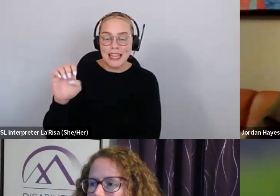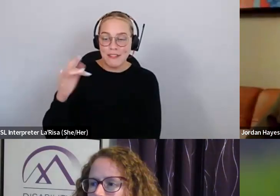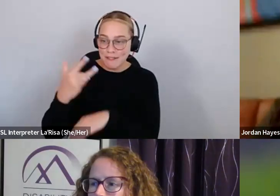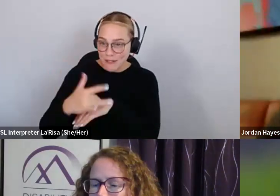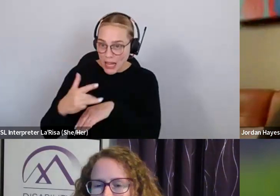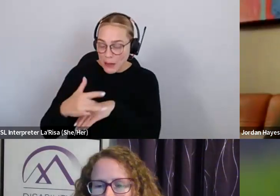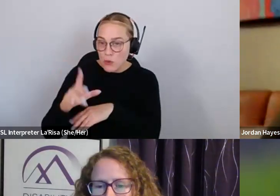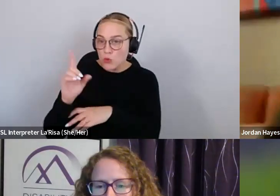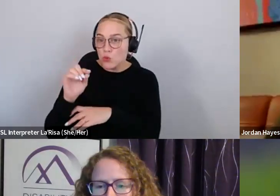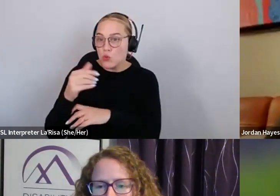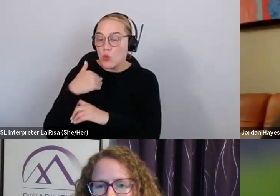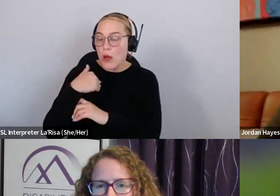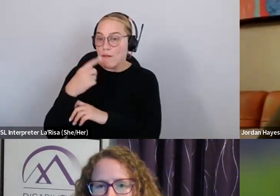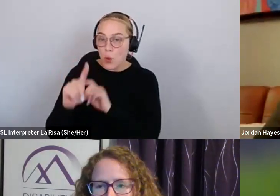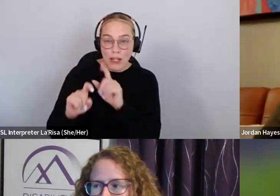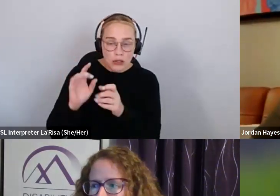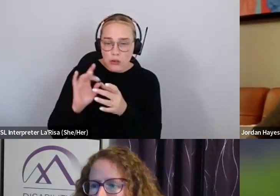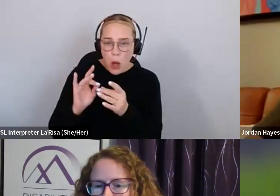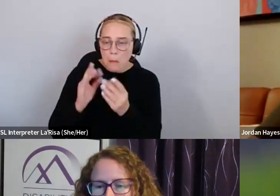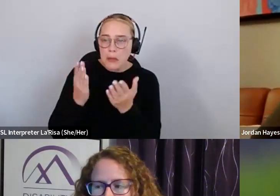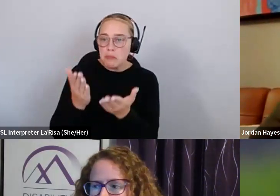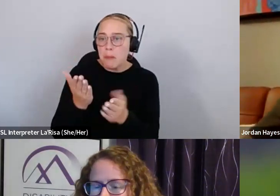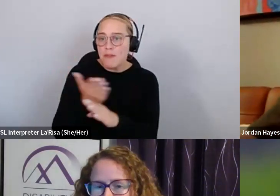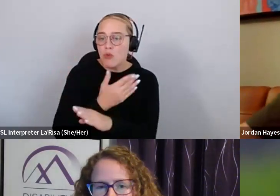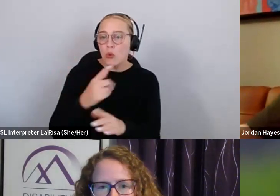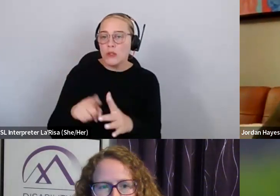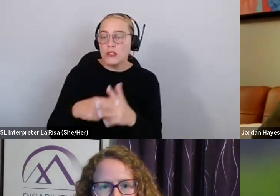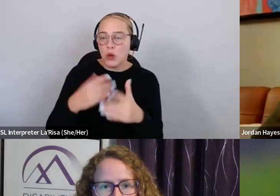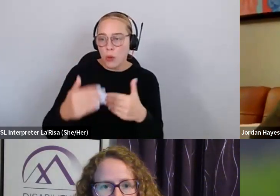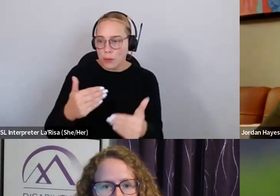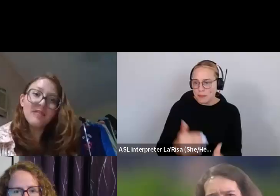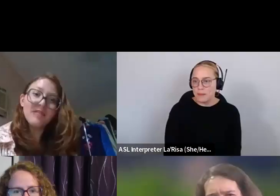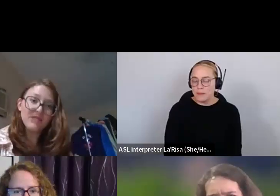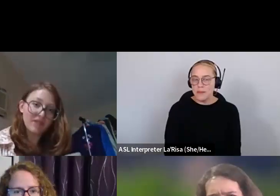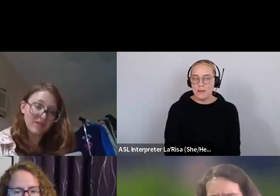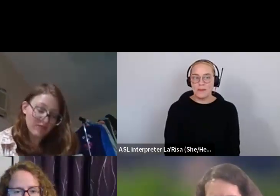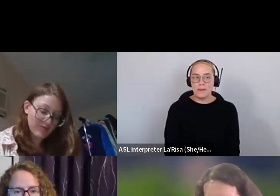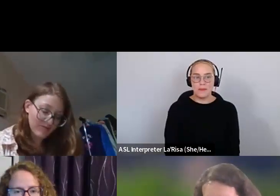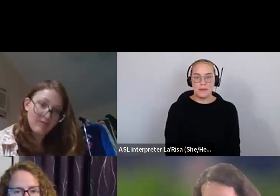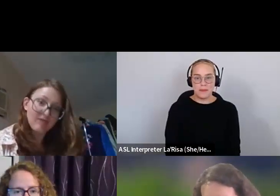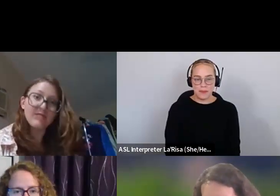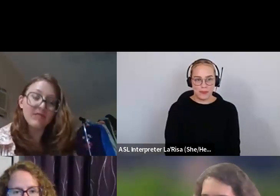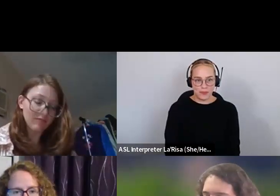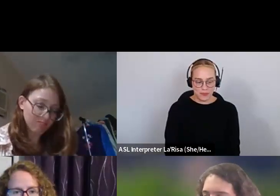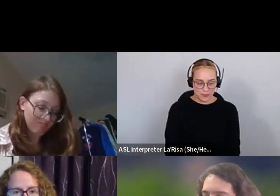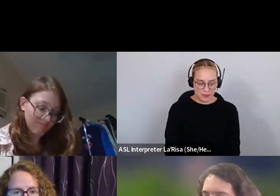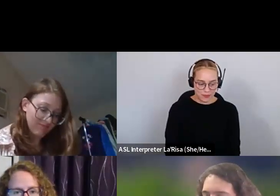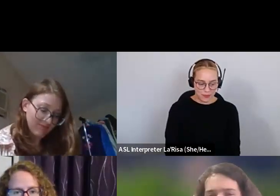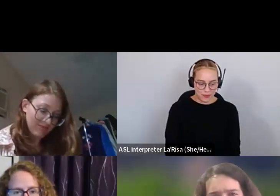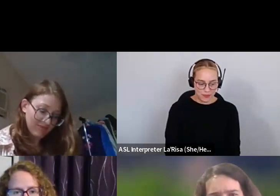Let's go ahead and get restarted, everybody. Andy, I know you asked if Stephanie was available while we were on break. Did you have